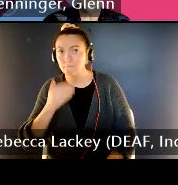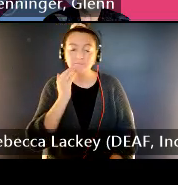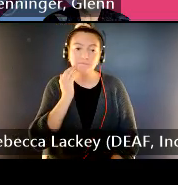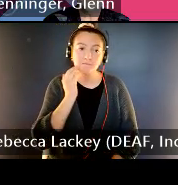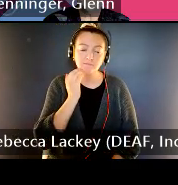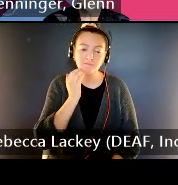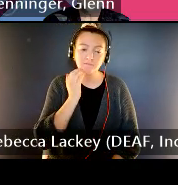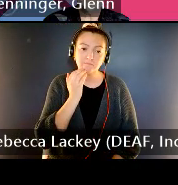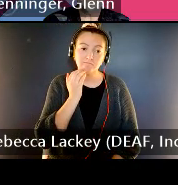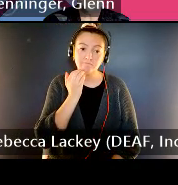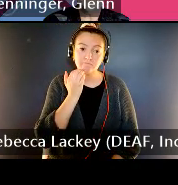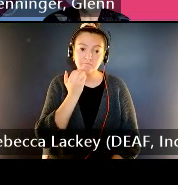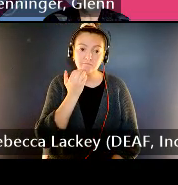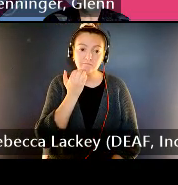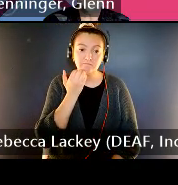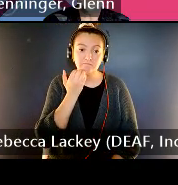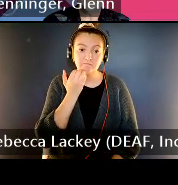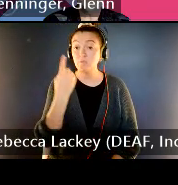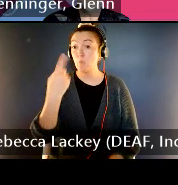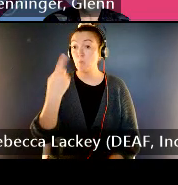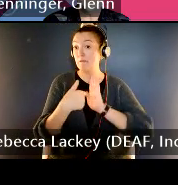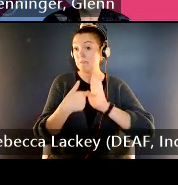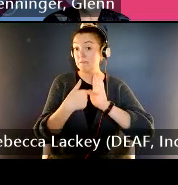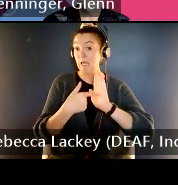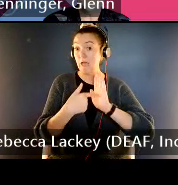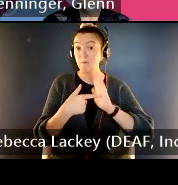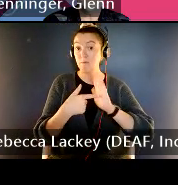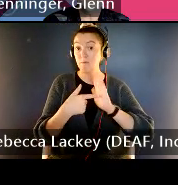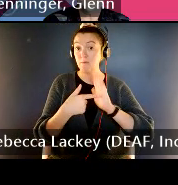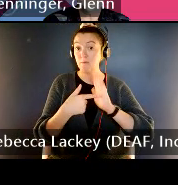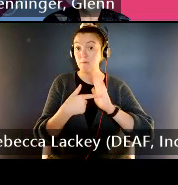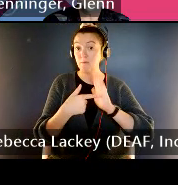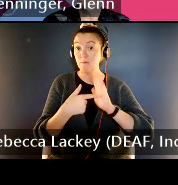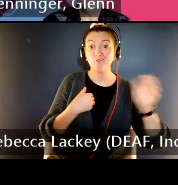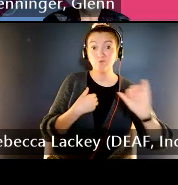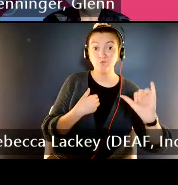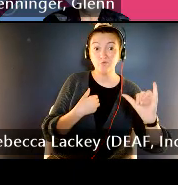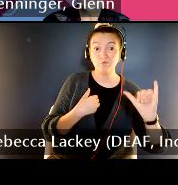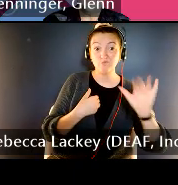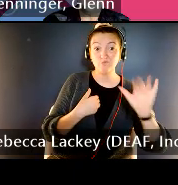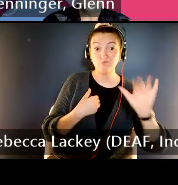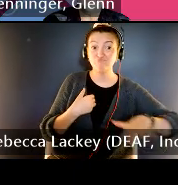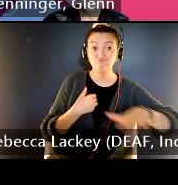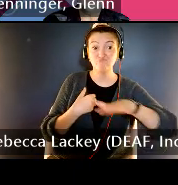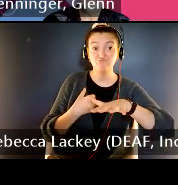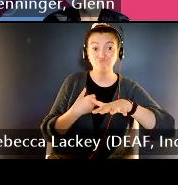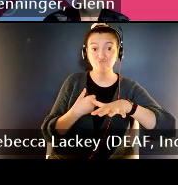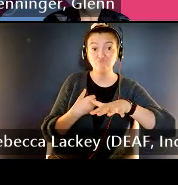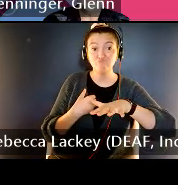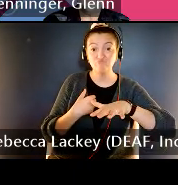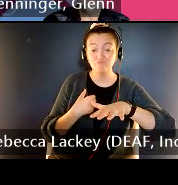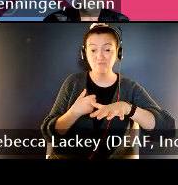That's one example. There's there's others around that you can see here.